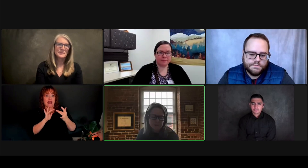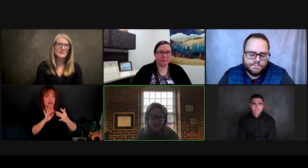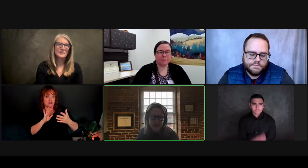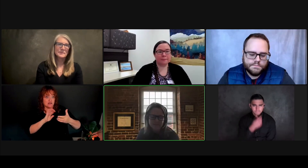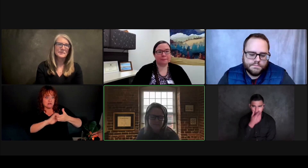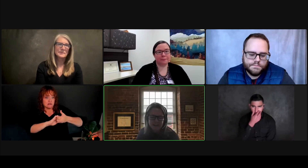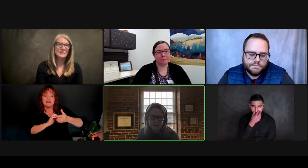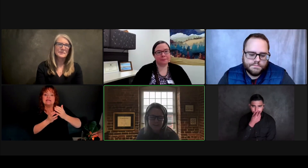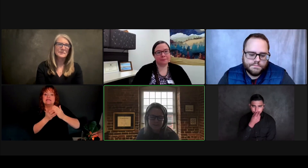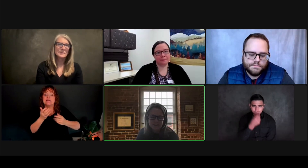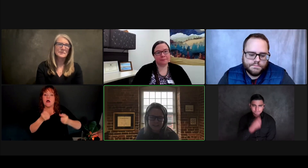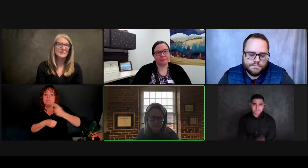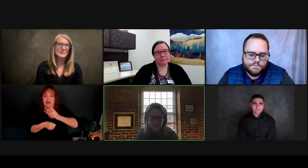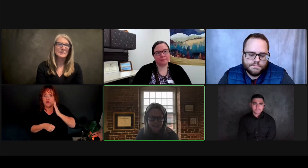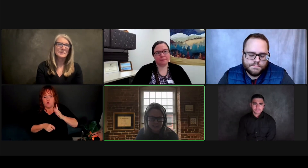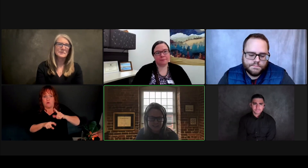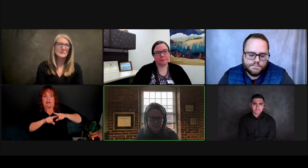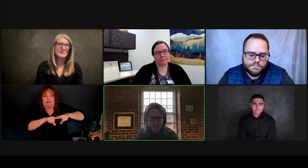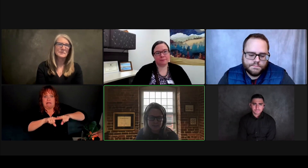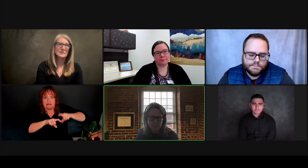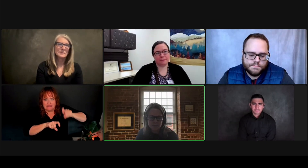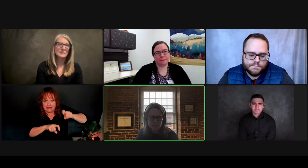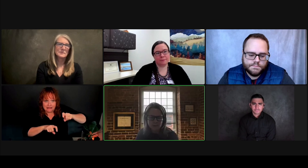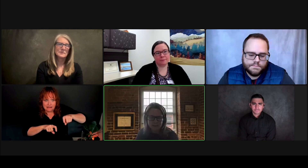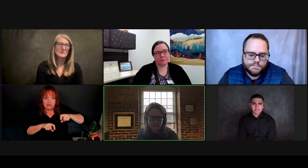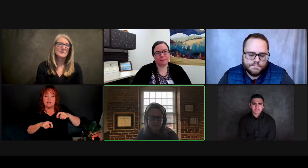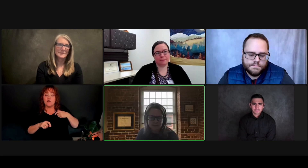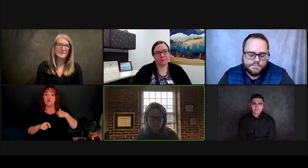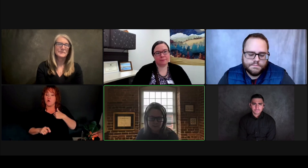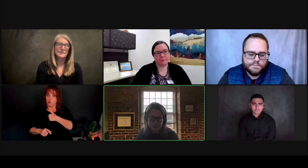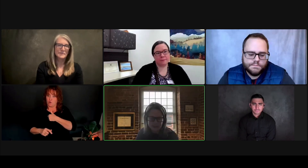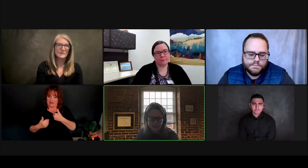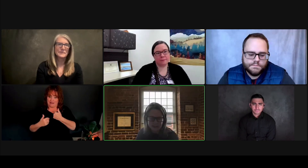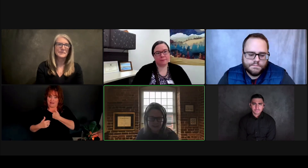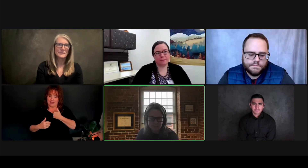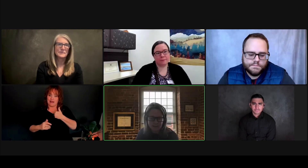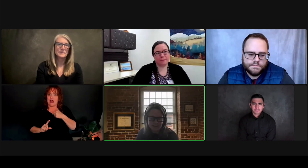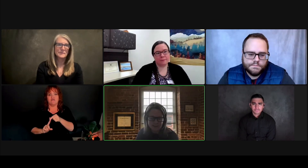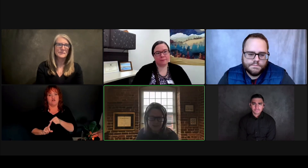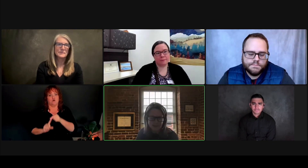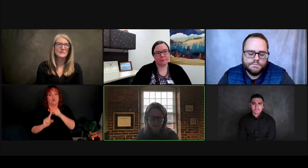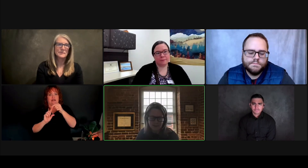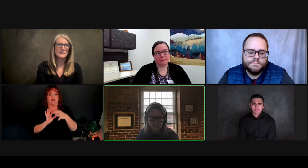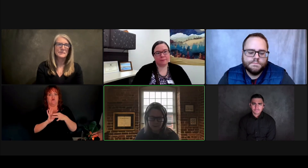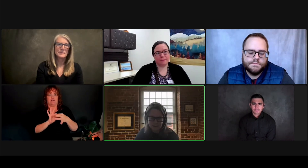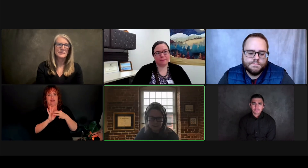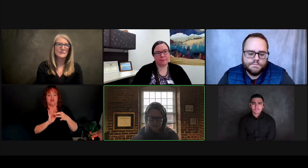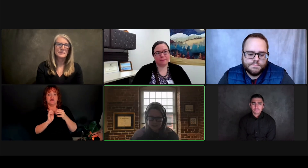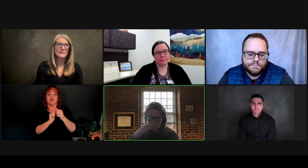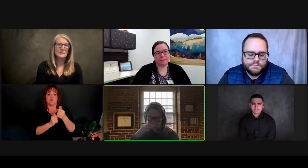We have a very unique relationship with Georgia Tech because of our organization